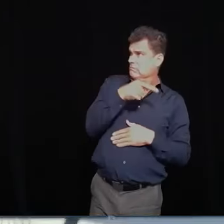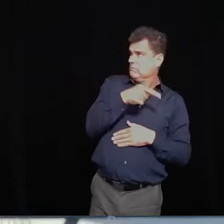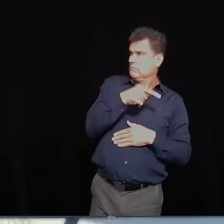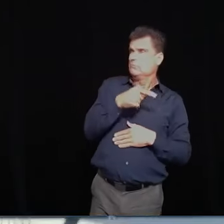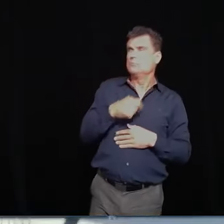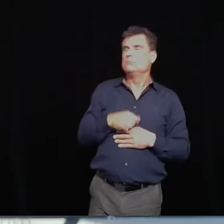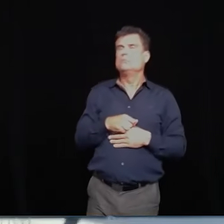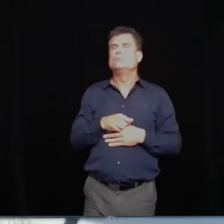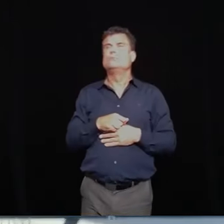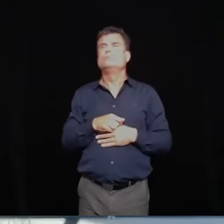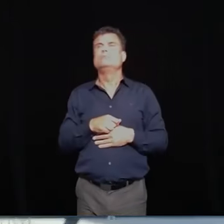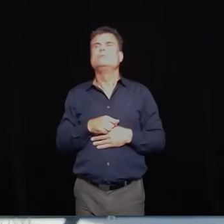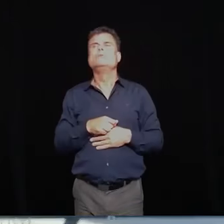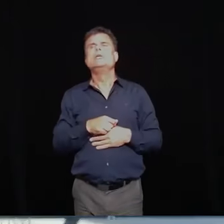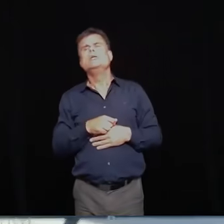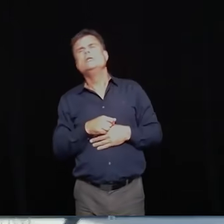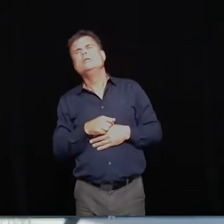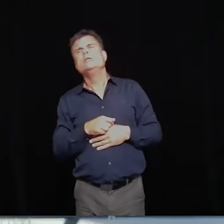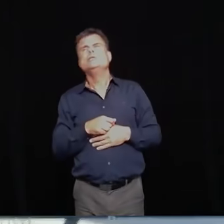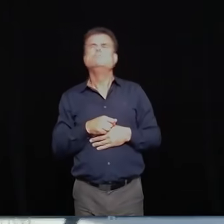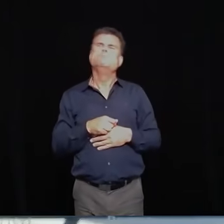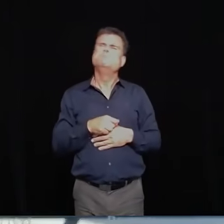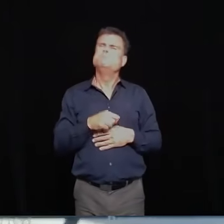and social events